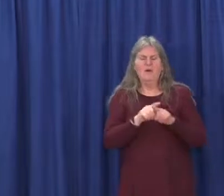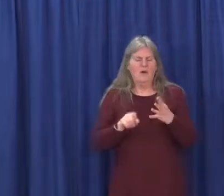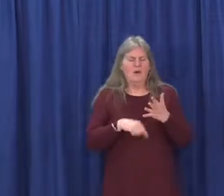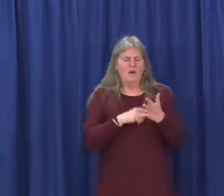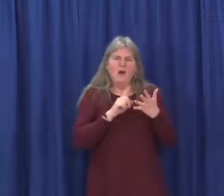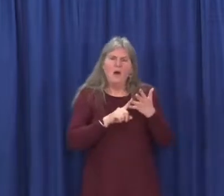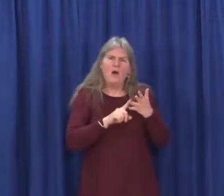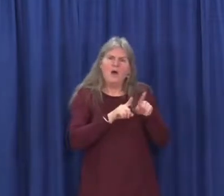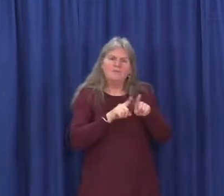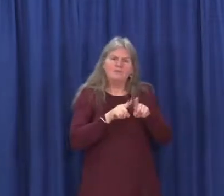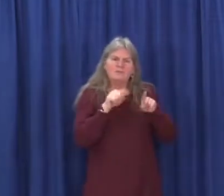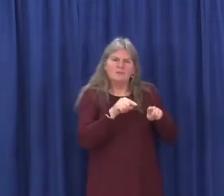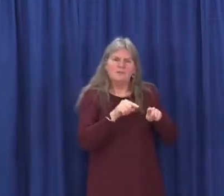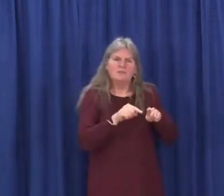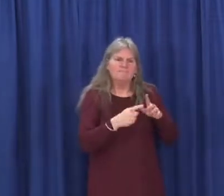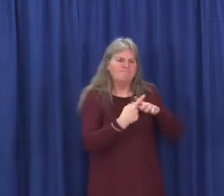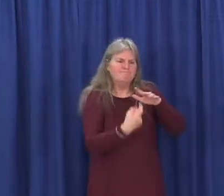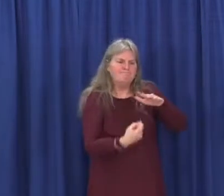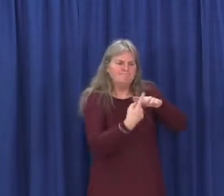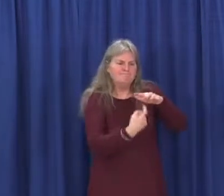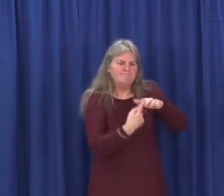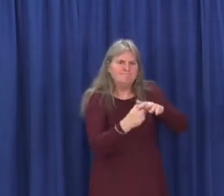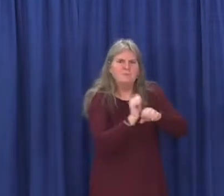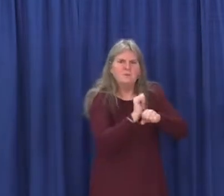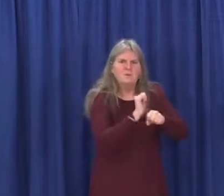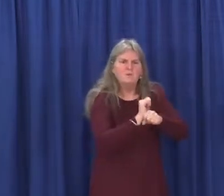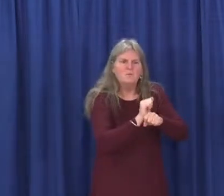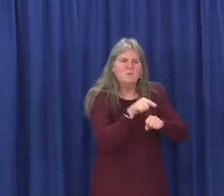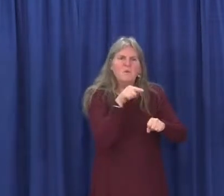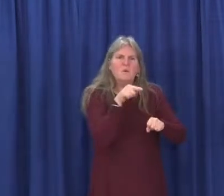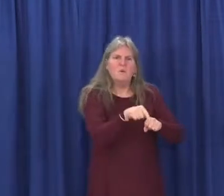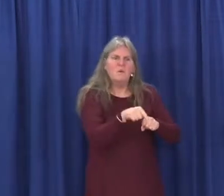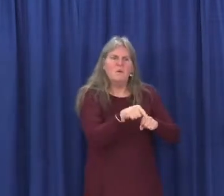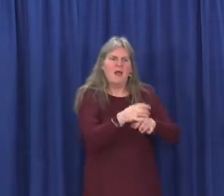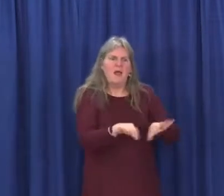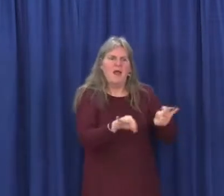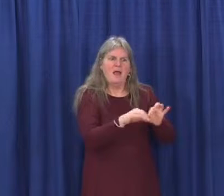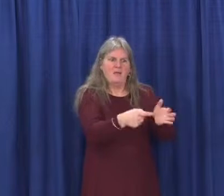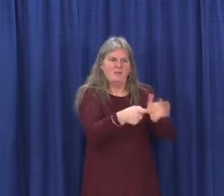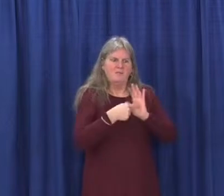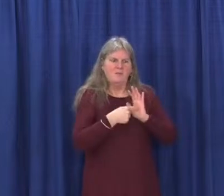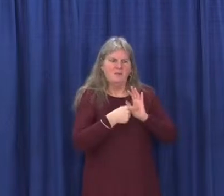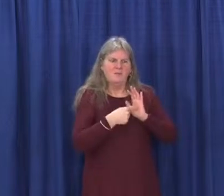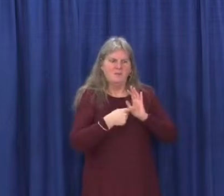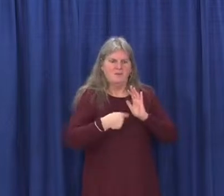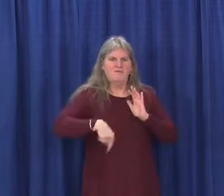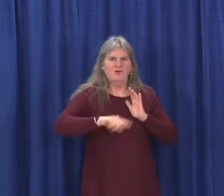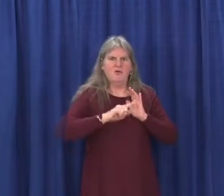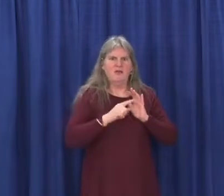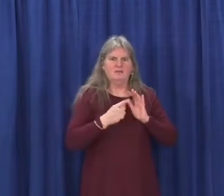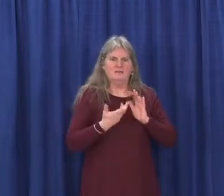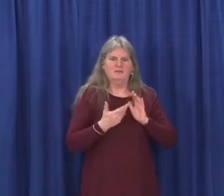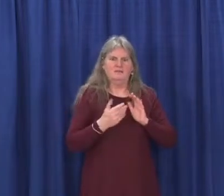on the workforces and this has been a particularly important indicator in this-- in this wave because of the number